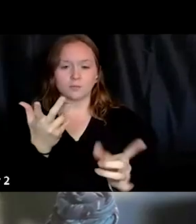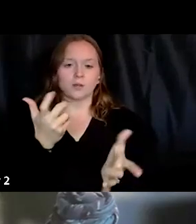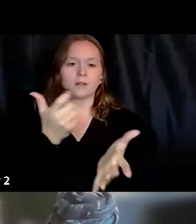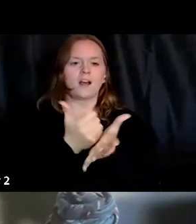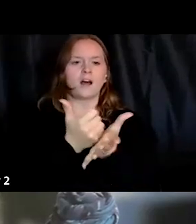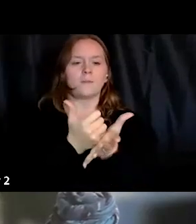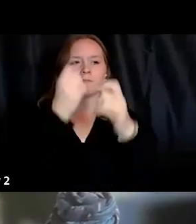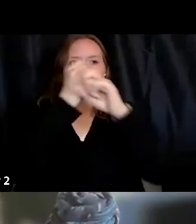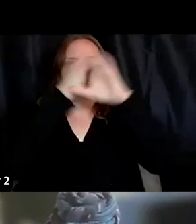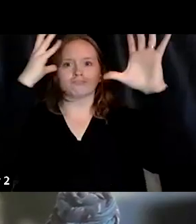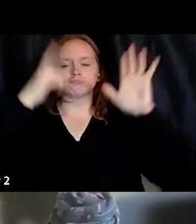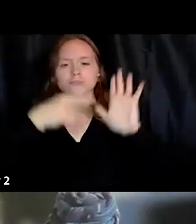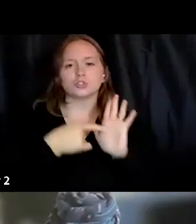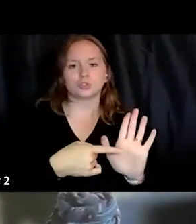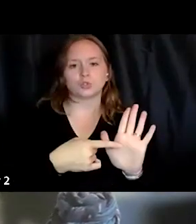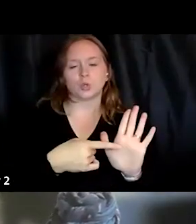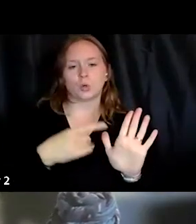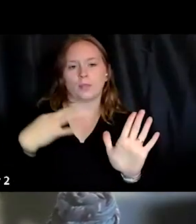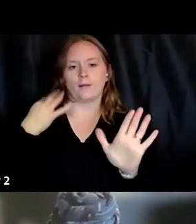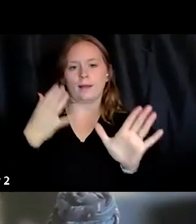that the applicant's symptoms meet or equal a listing,